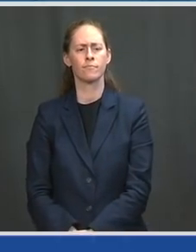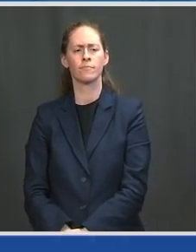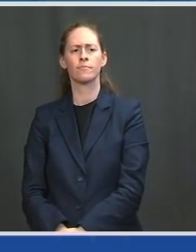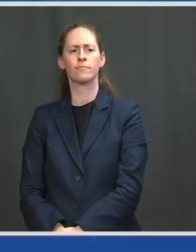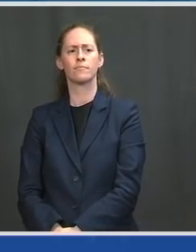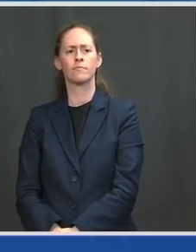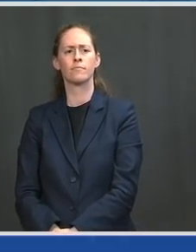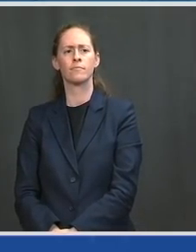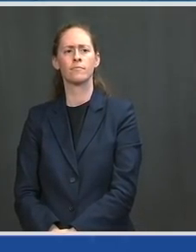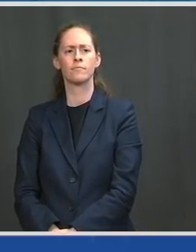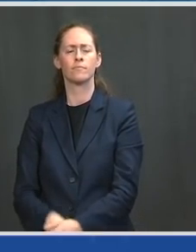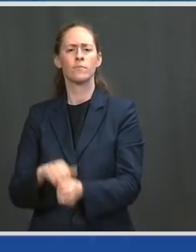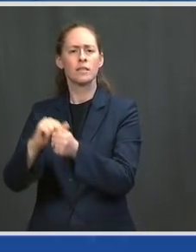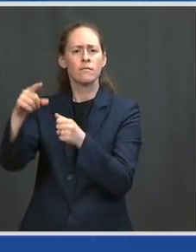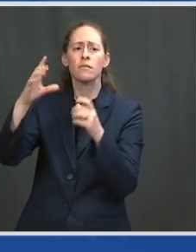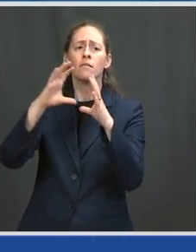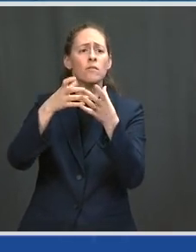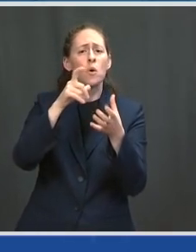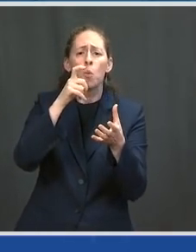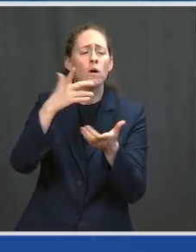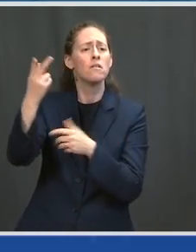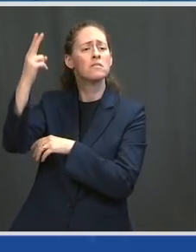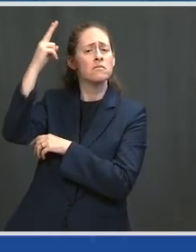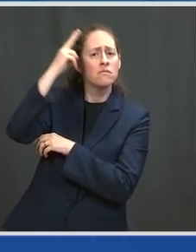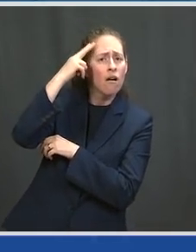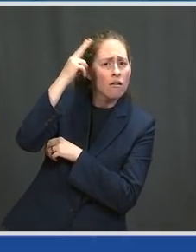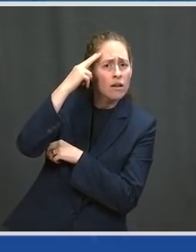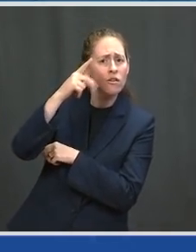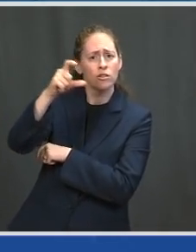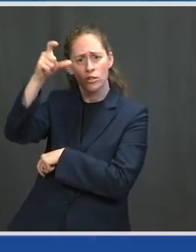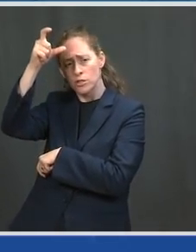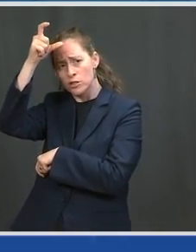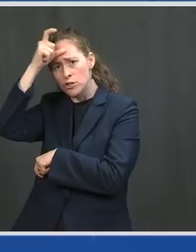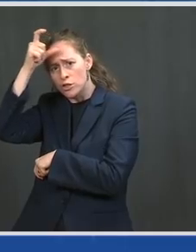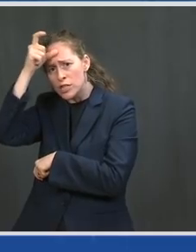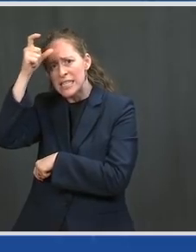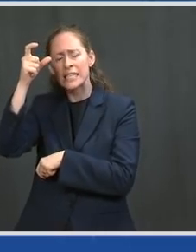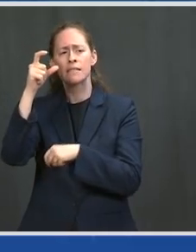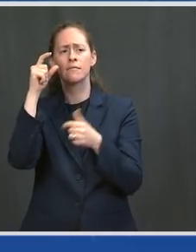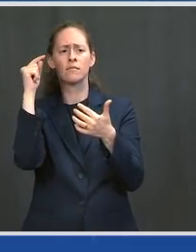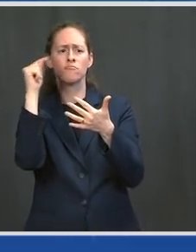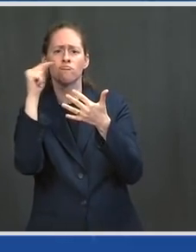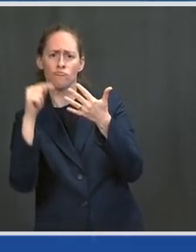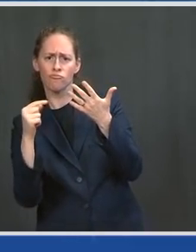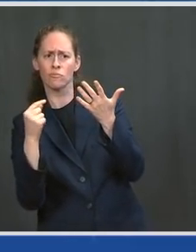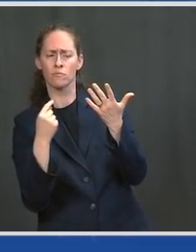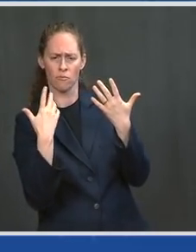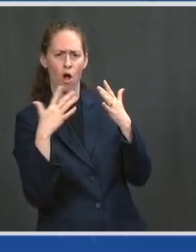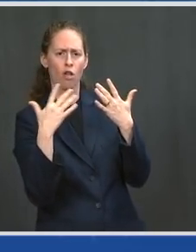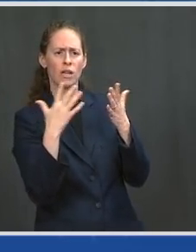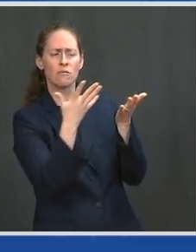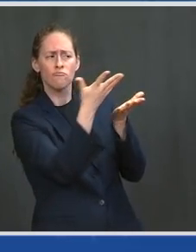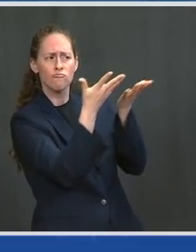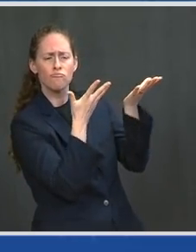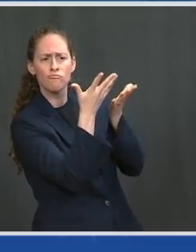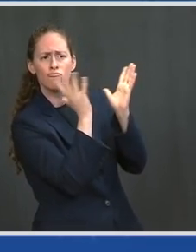And I had a conversation with Bibi Netanyahu not too long ago. I'll be putting out a statement very shortly on that.